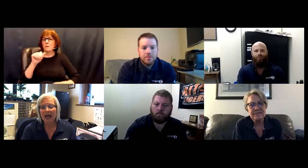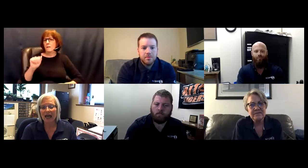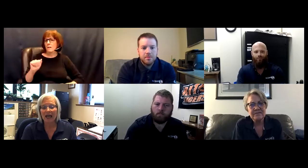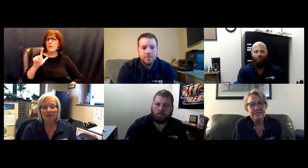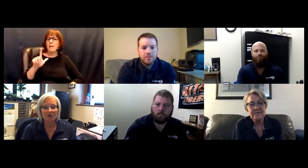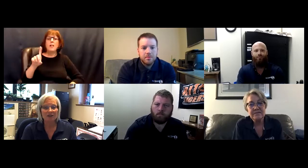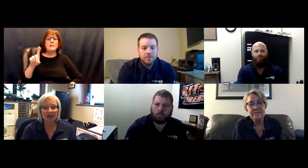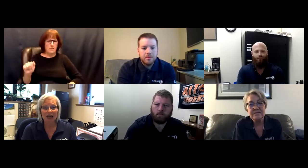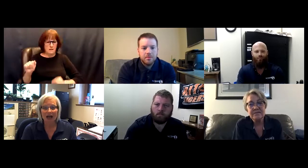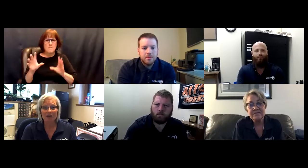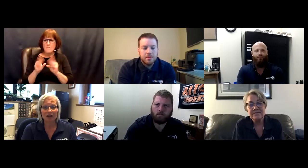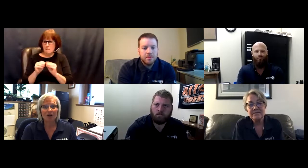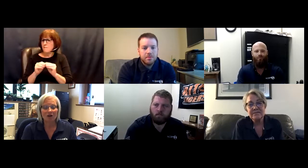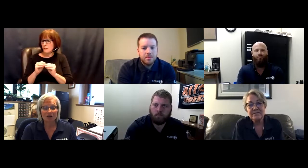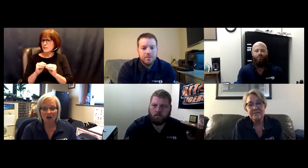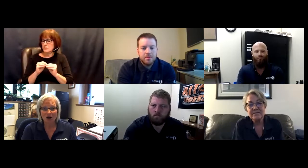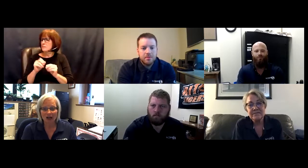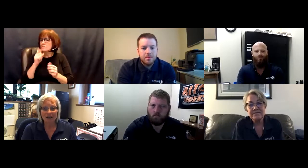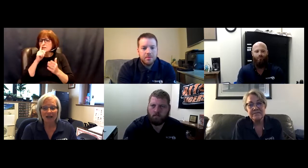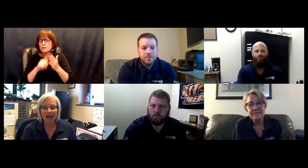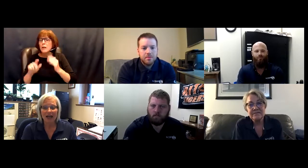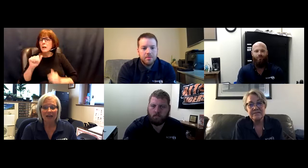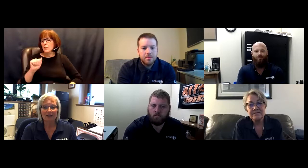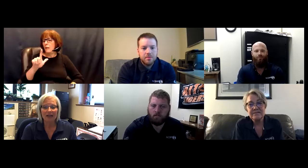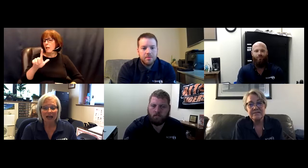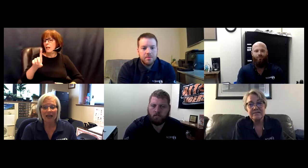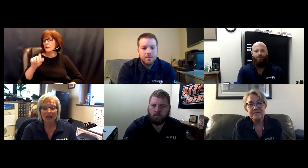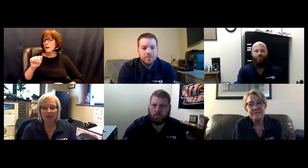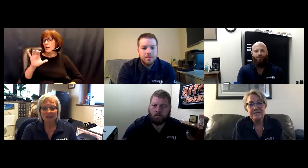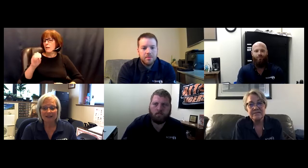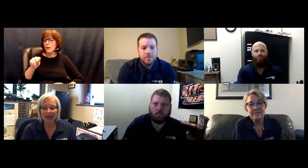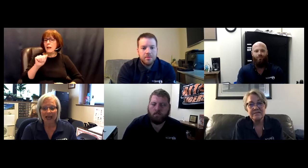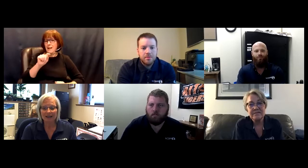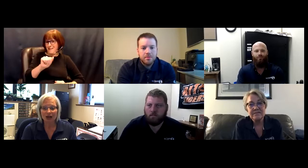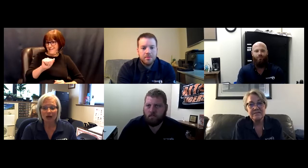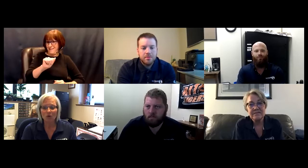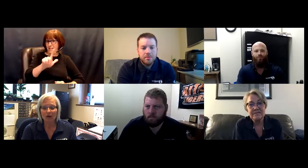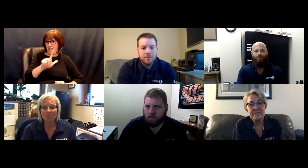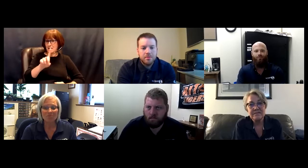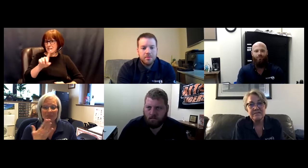and you can check out ALDAcon at alda.org